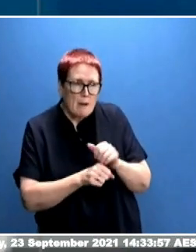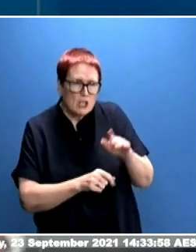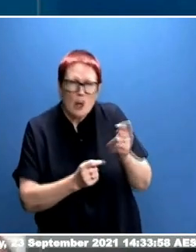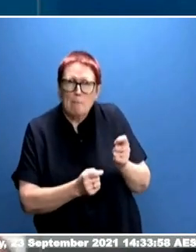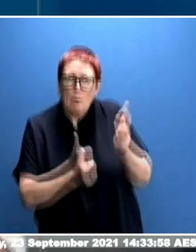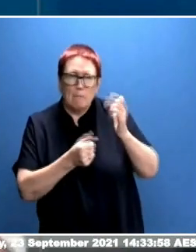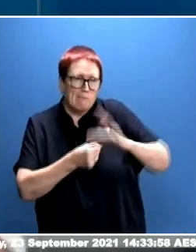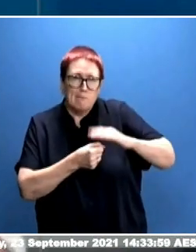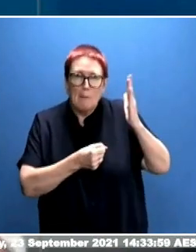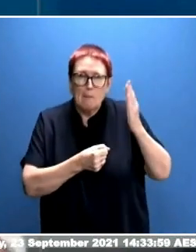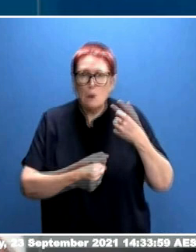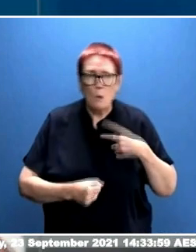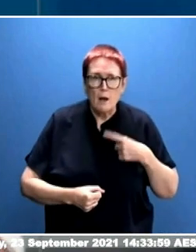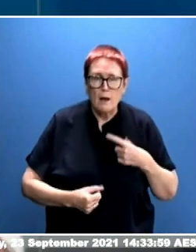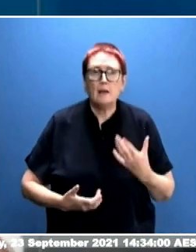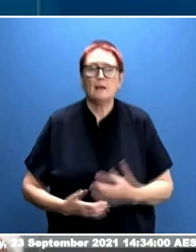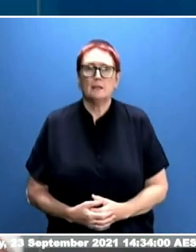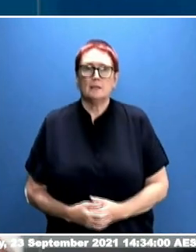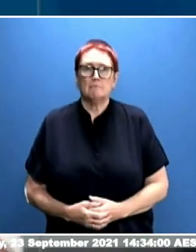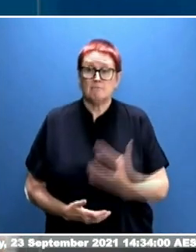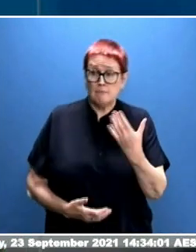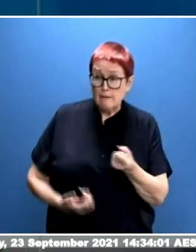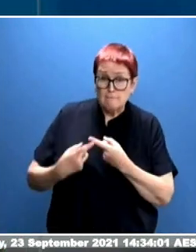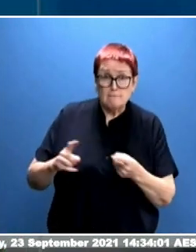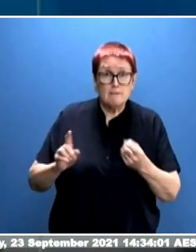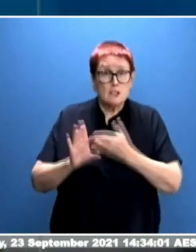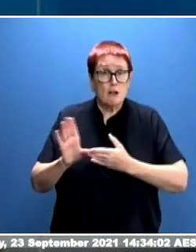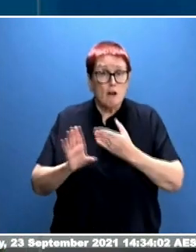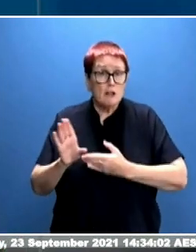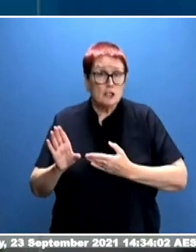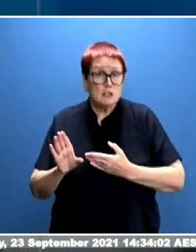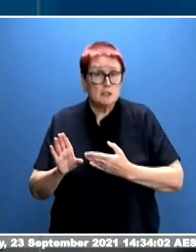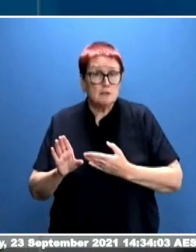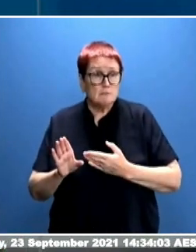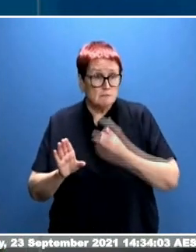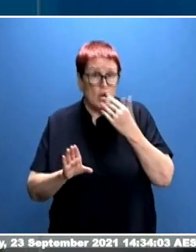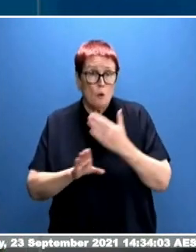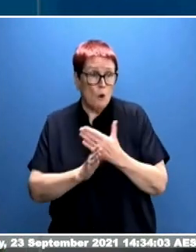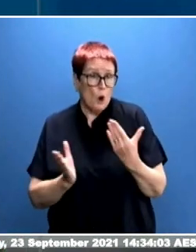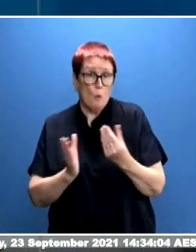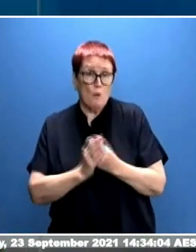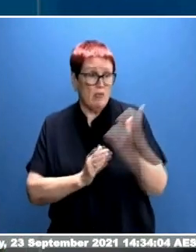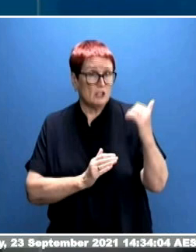We have psychologists that work directly with the young people and under the